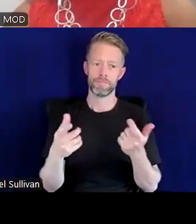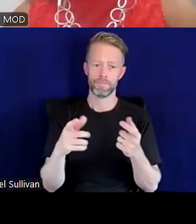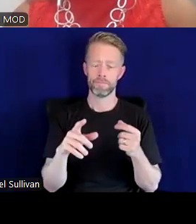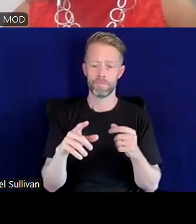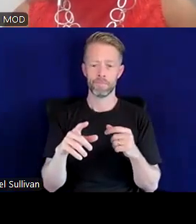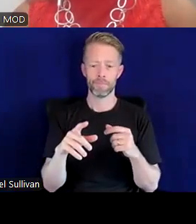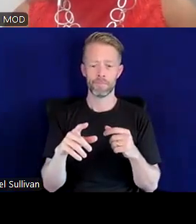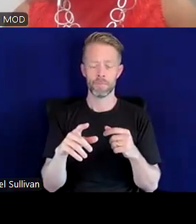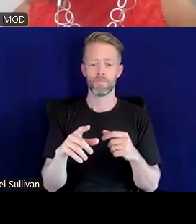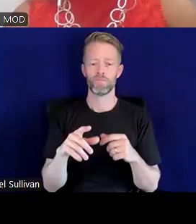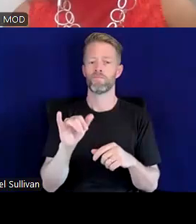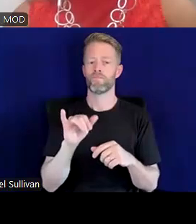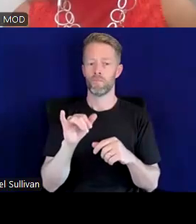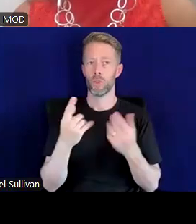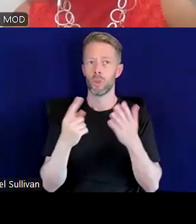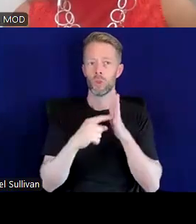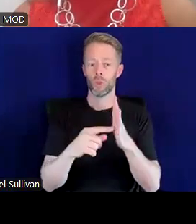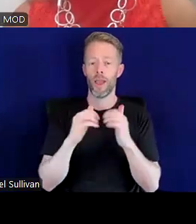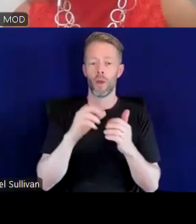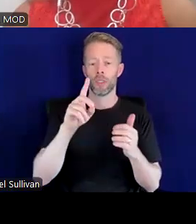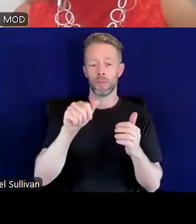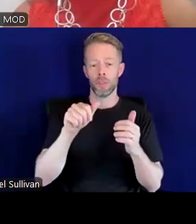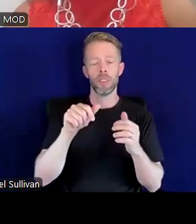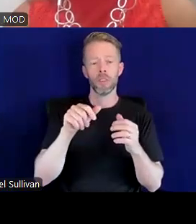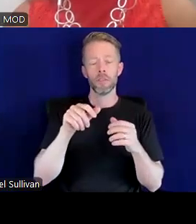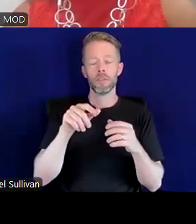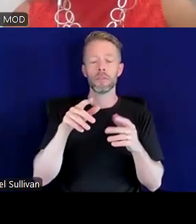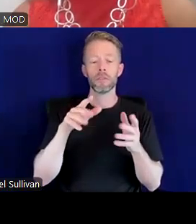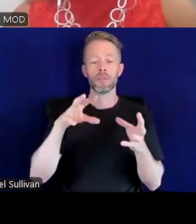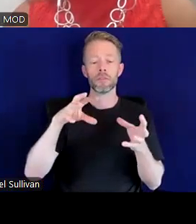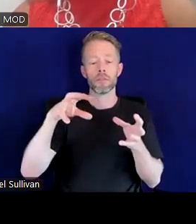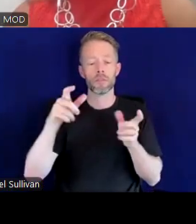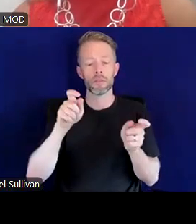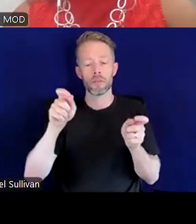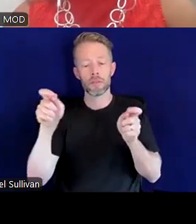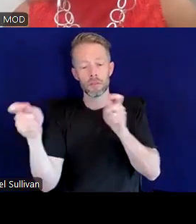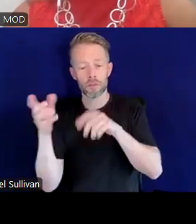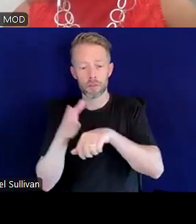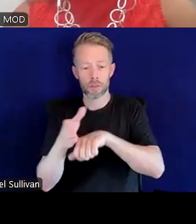and explored a number of ways that your disability changed over your lifetime and I think